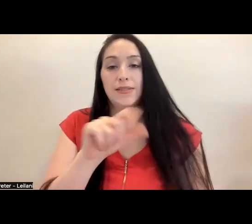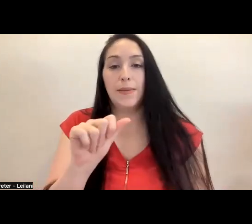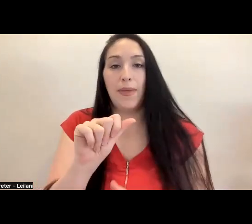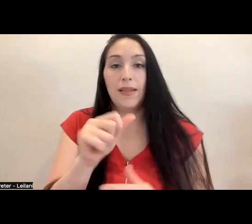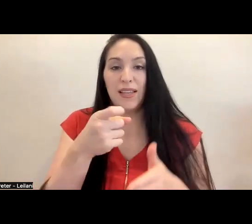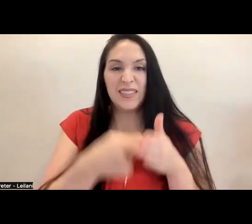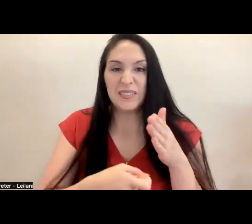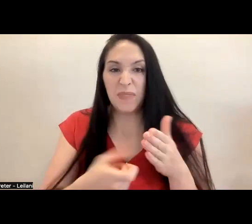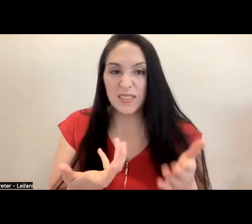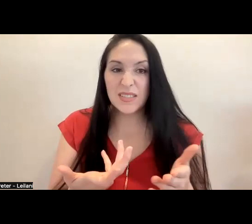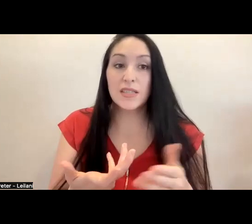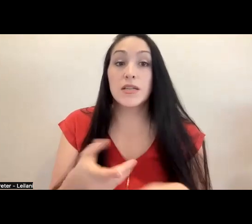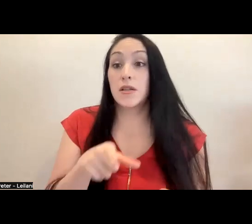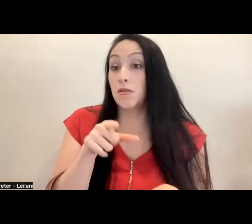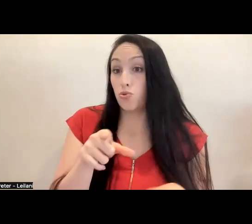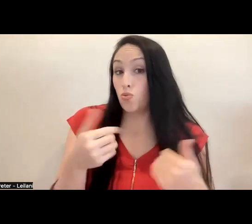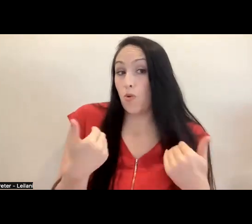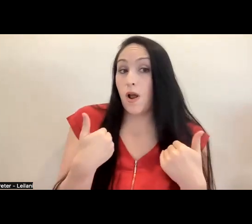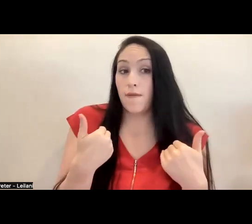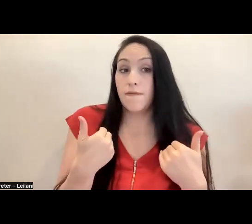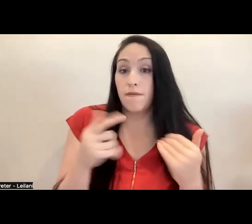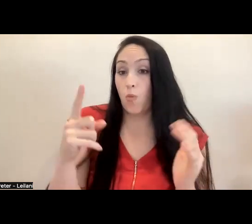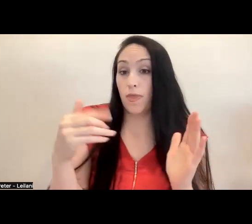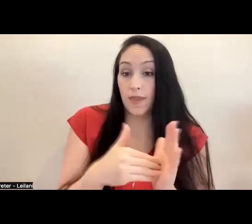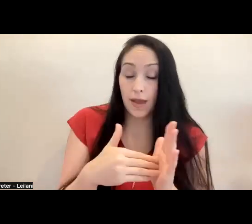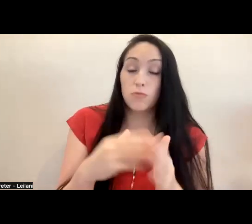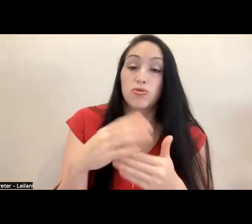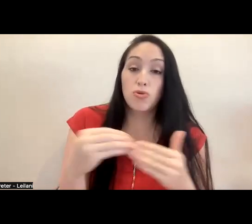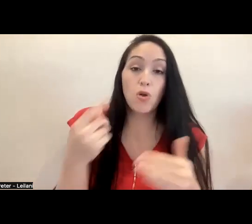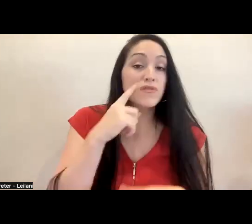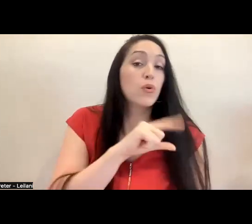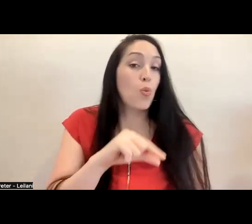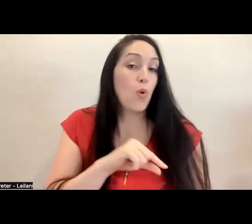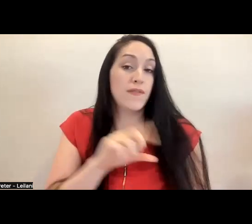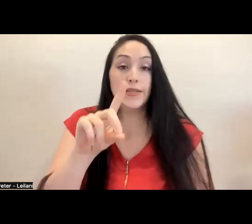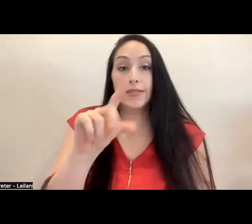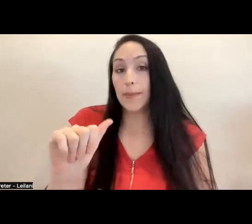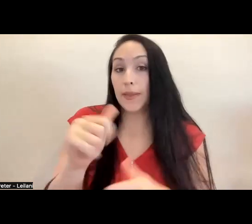11:23:04 But as long as you had the $1,000 in qualified disability expenses for that